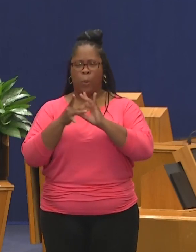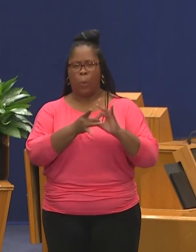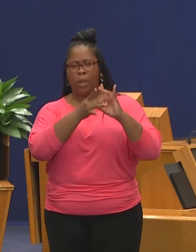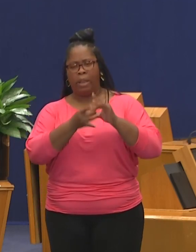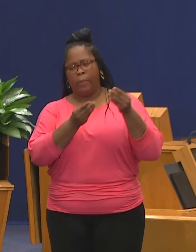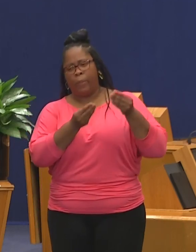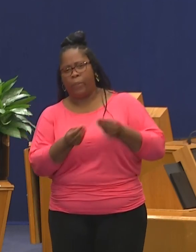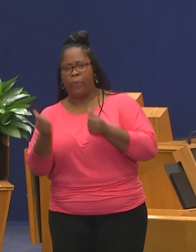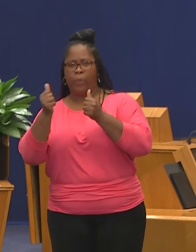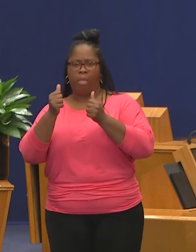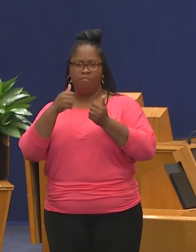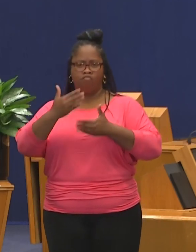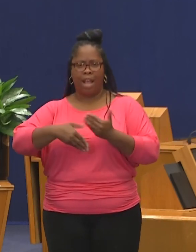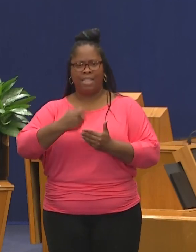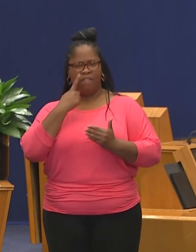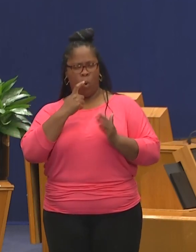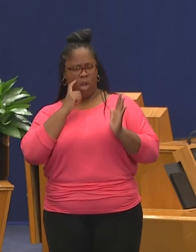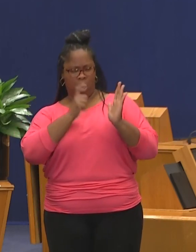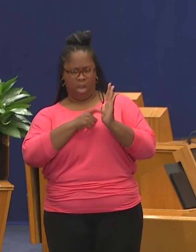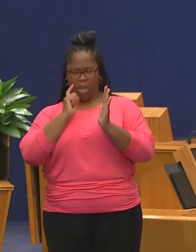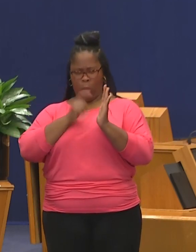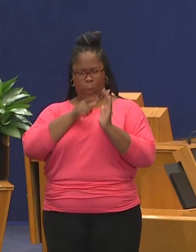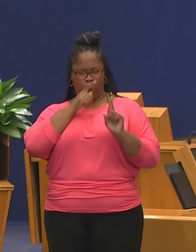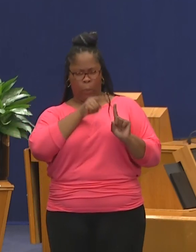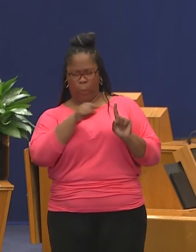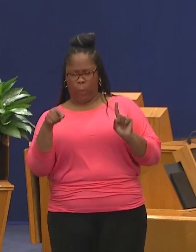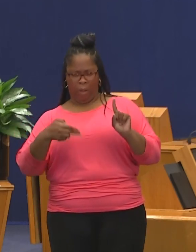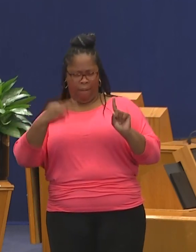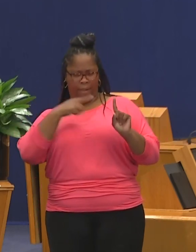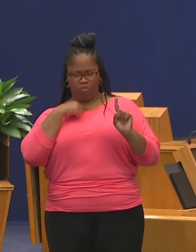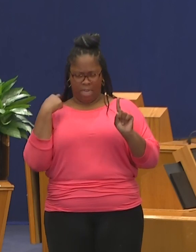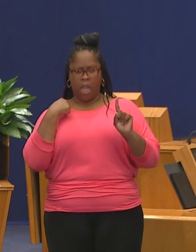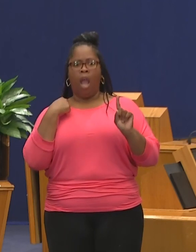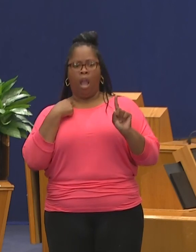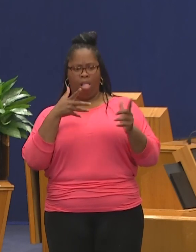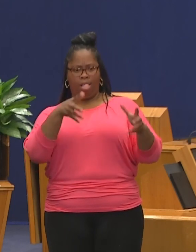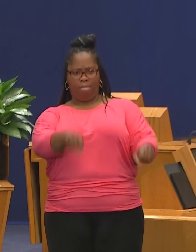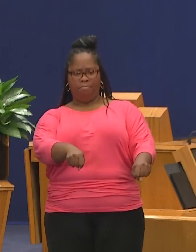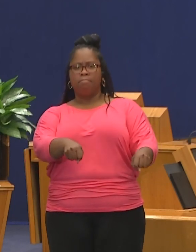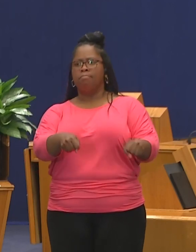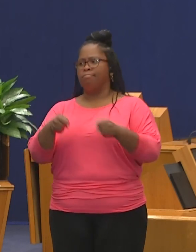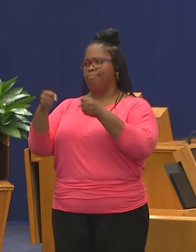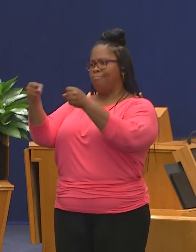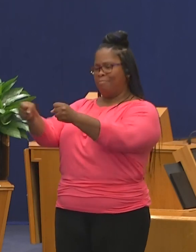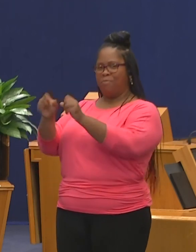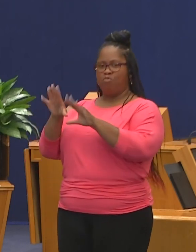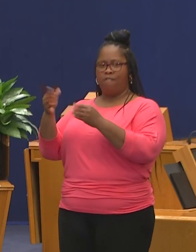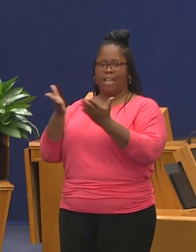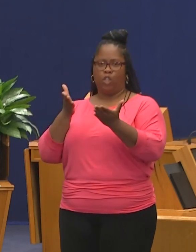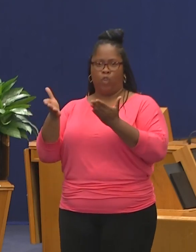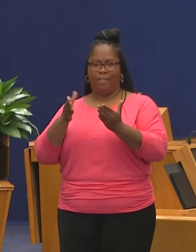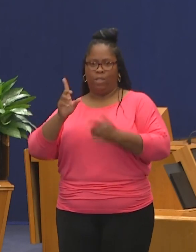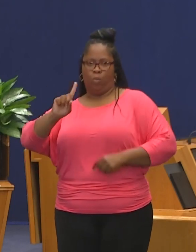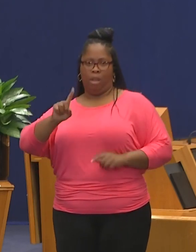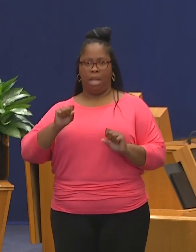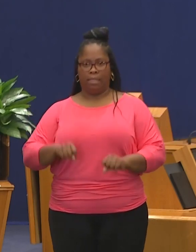PARTNERS FOR HELPING TO ENSURE A COORDINATED PROCESS FOR IDENTIFYING THOSE INDIVIDUALS WHO ARE MOST AT RISK AND